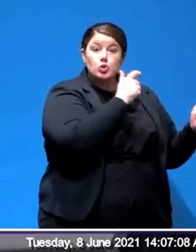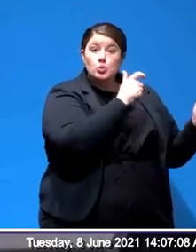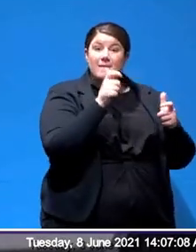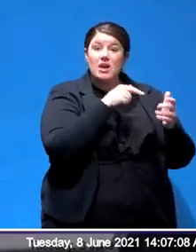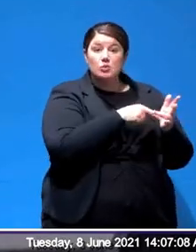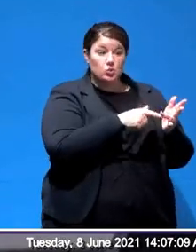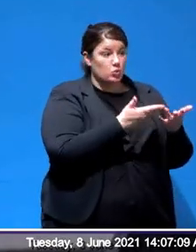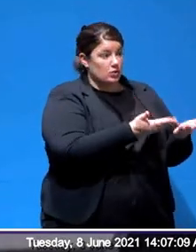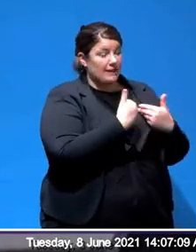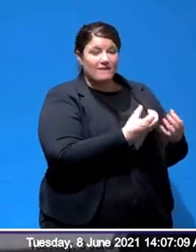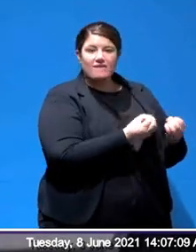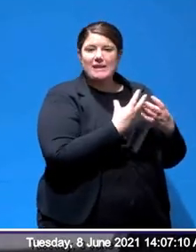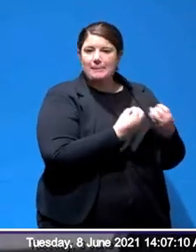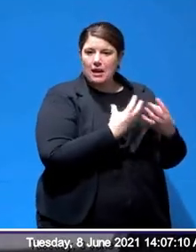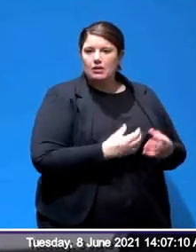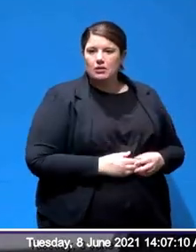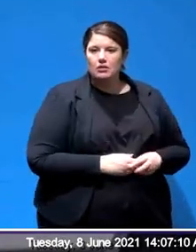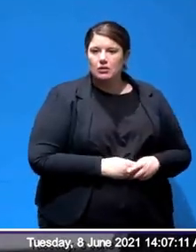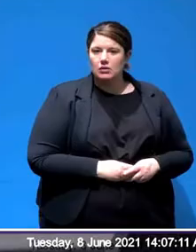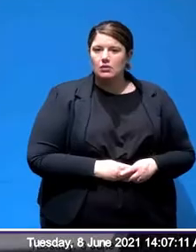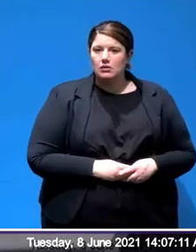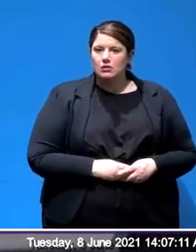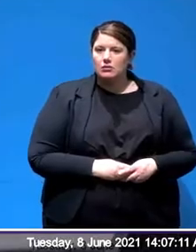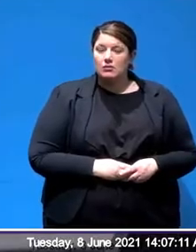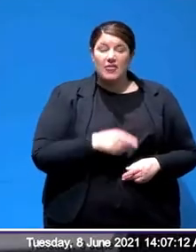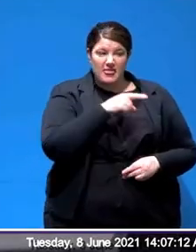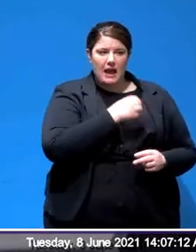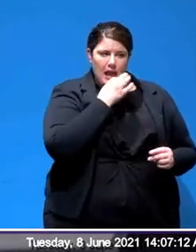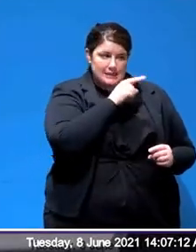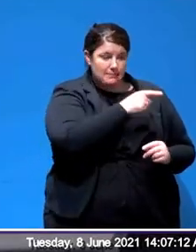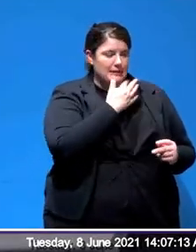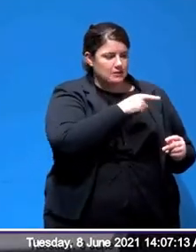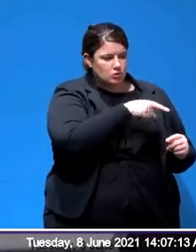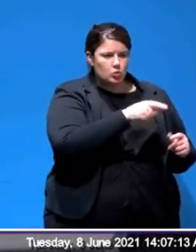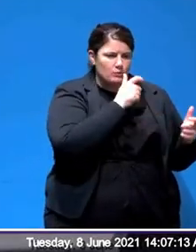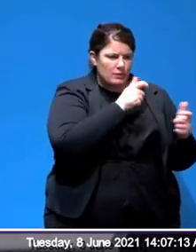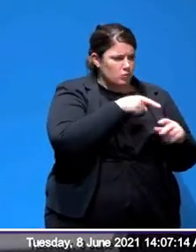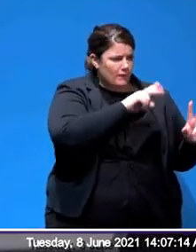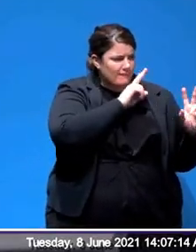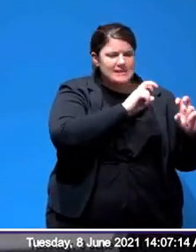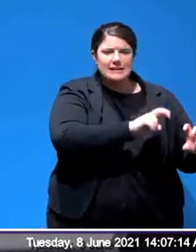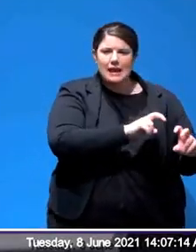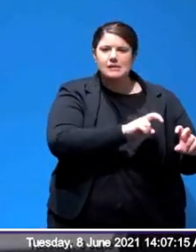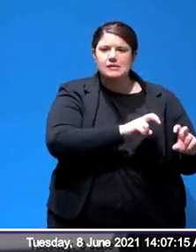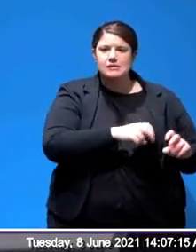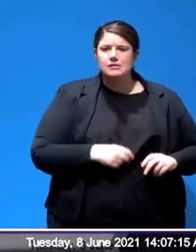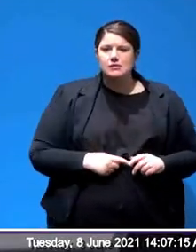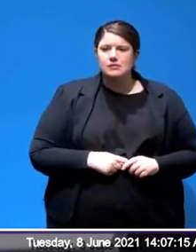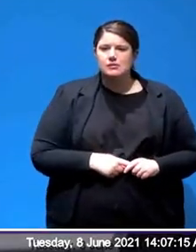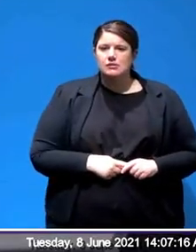feedback, and --- yeah, to investigate the incident, because it was reported as a small bruise.